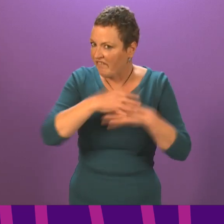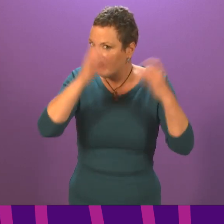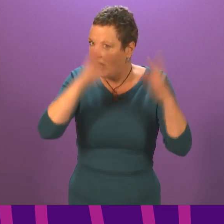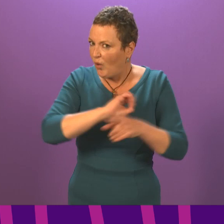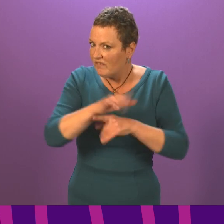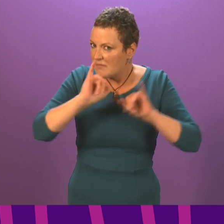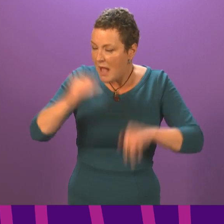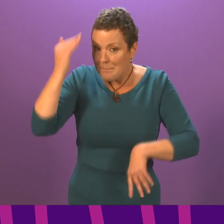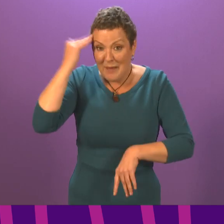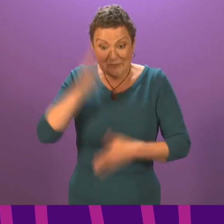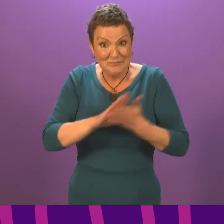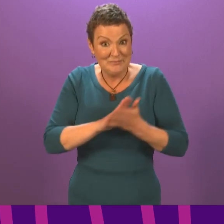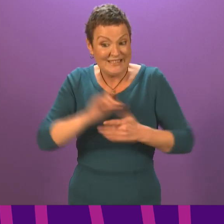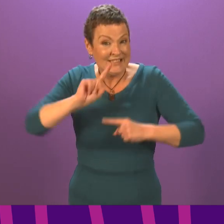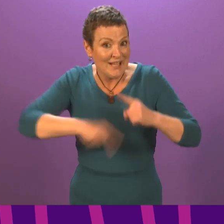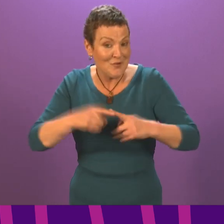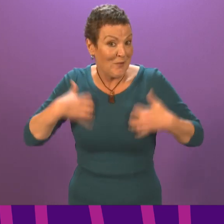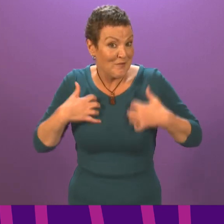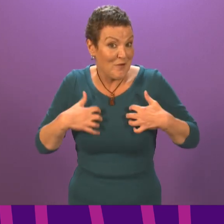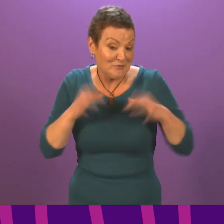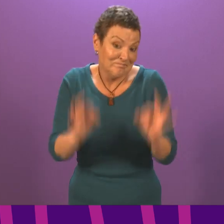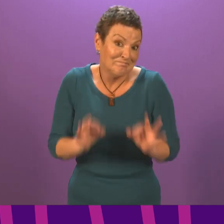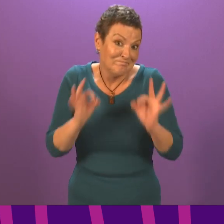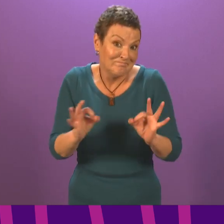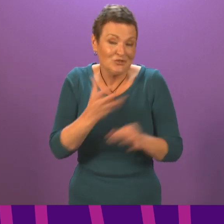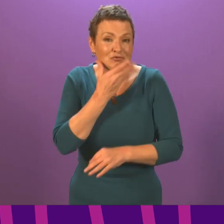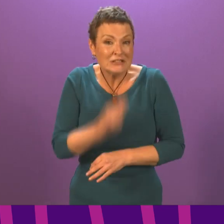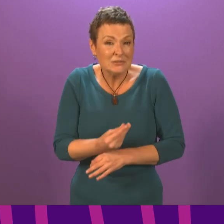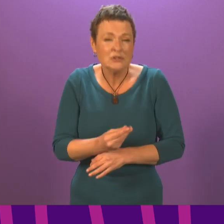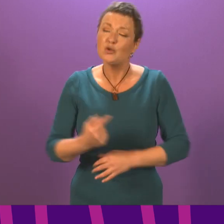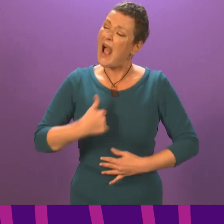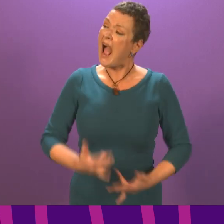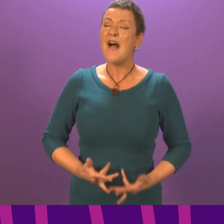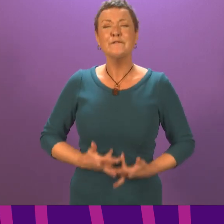forward to a much more normal Christmas. There is no doubt that the best gift that we can